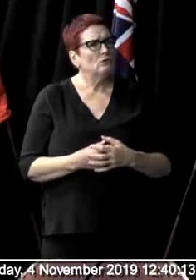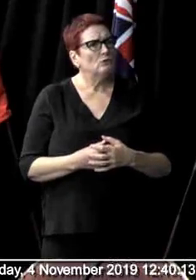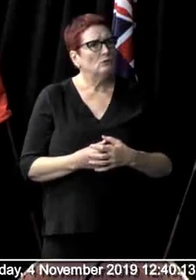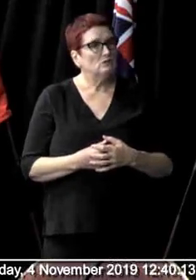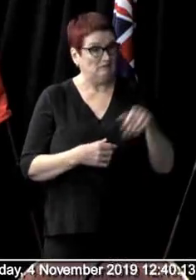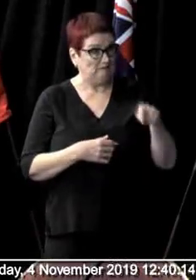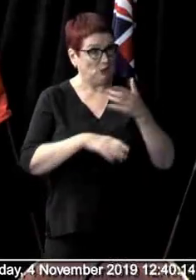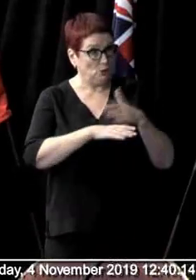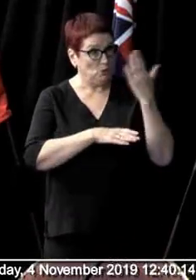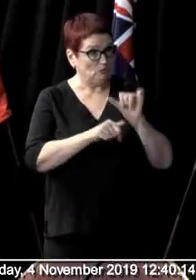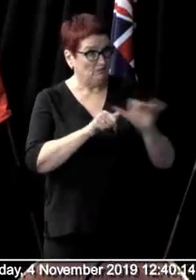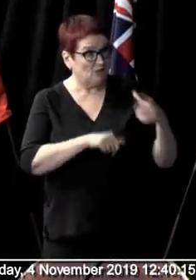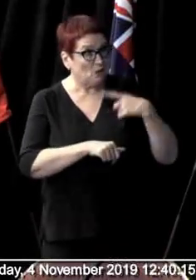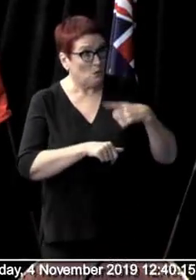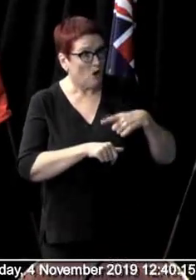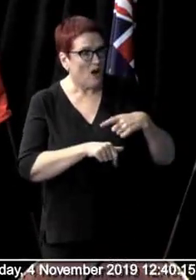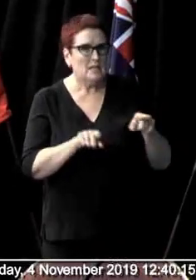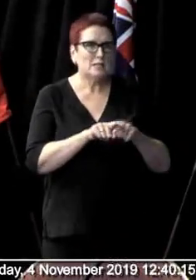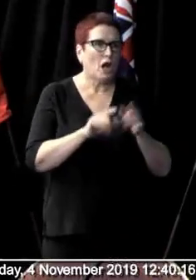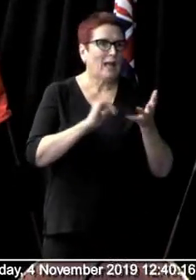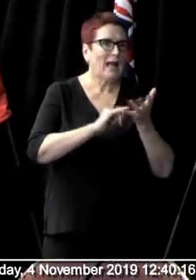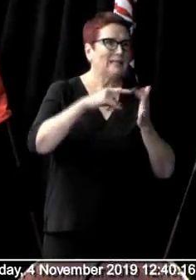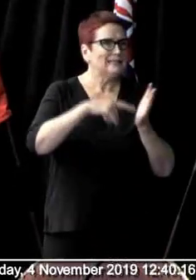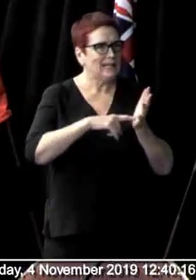school it was set and forget. What’s that mean?